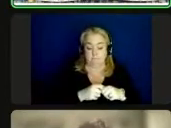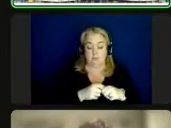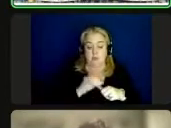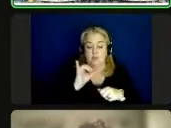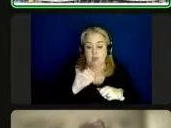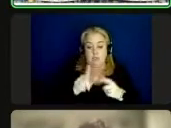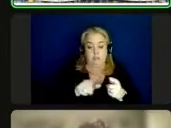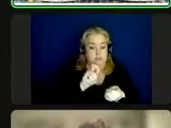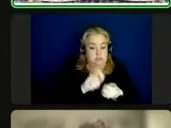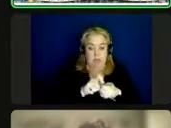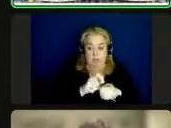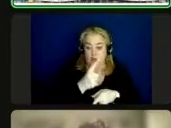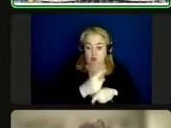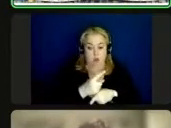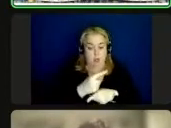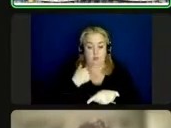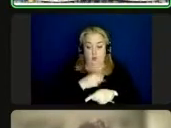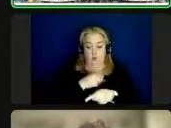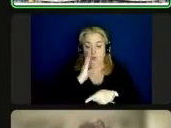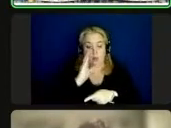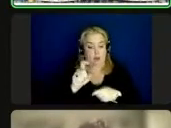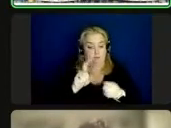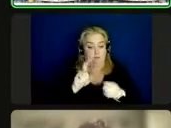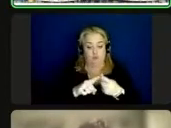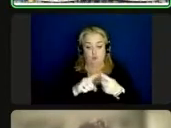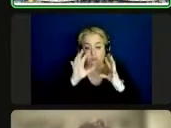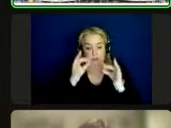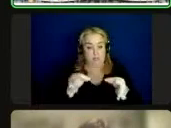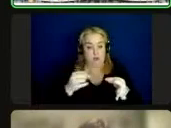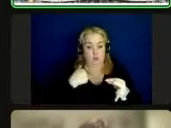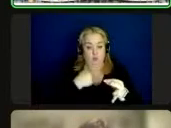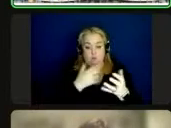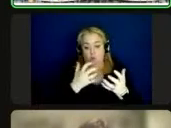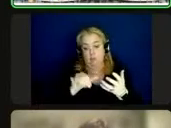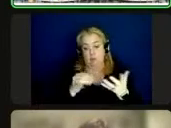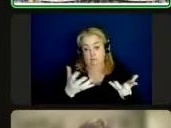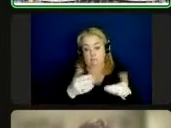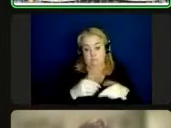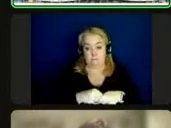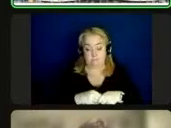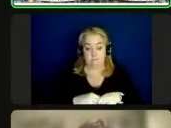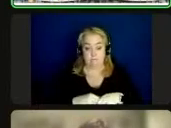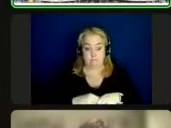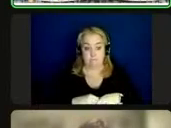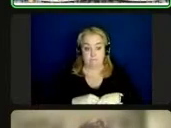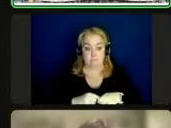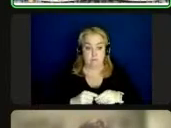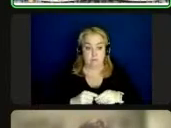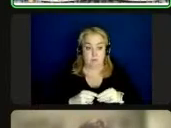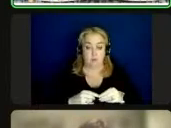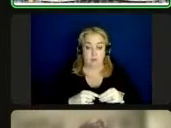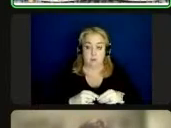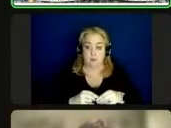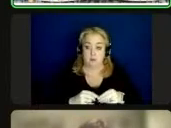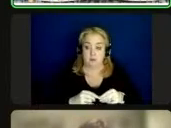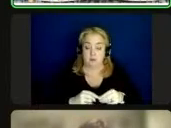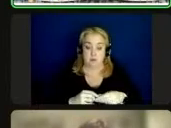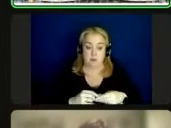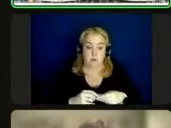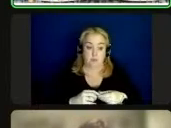FOR SERVICES. YEAH.